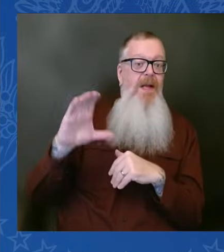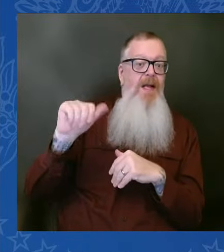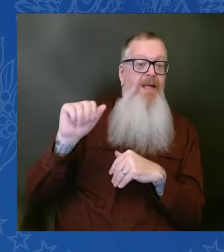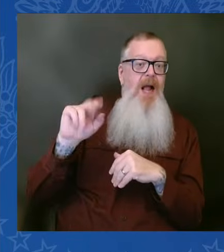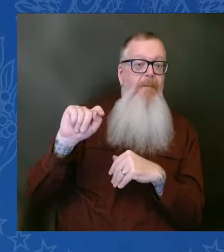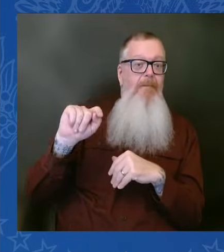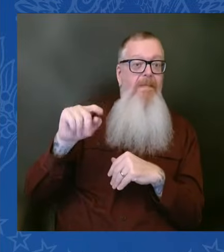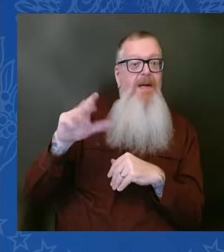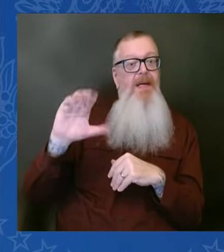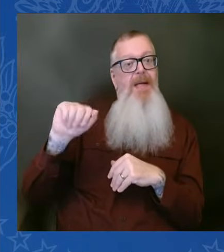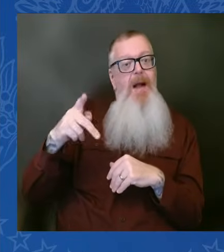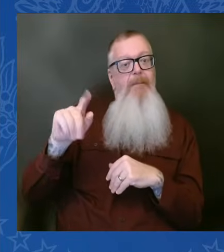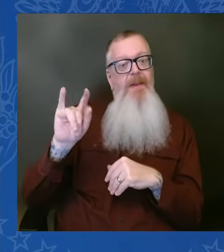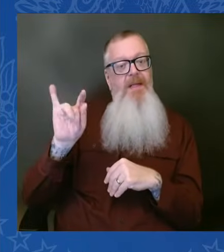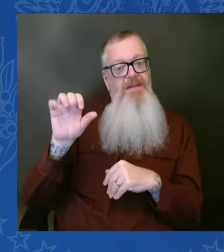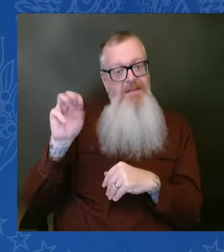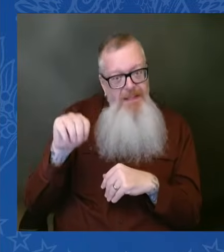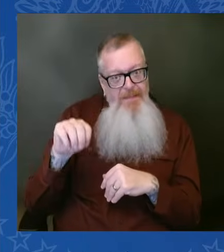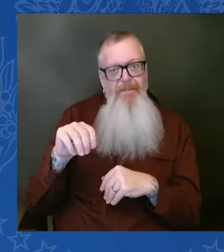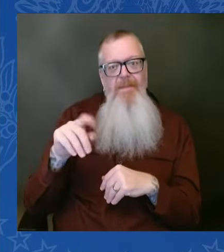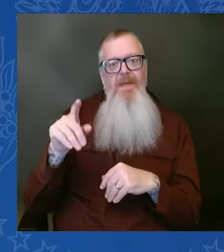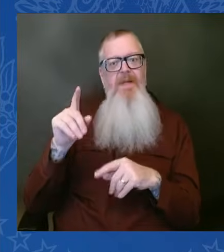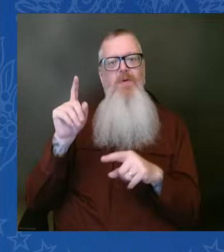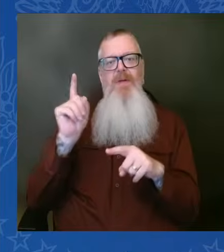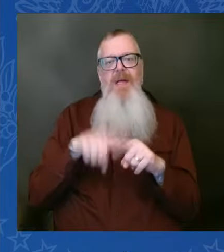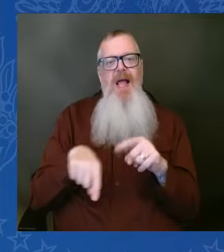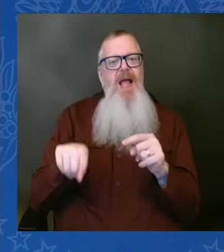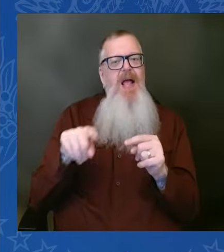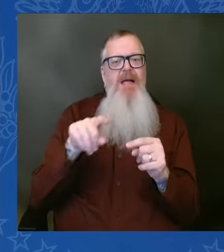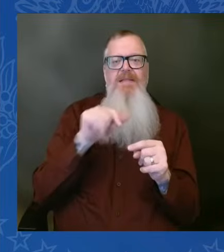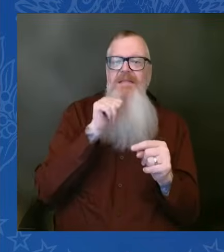But not on my watch. My Inflation Reduction Act took on Big Pharma,